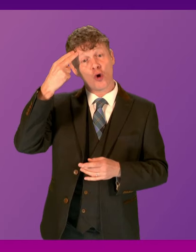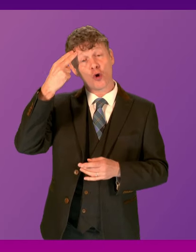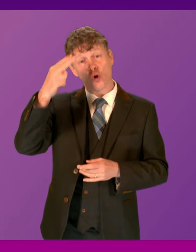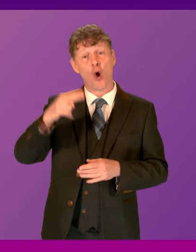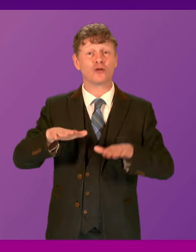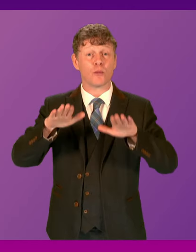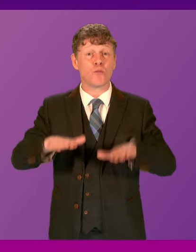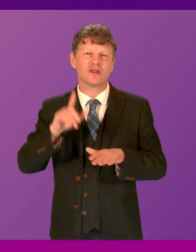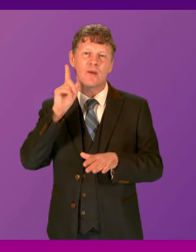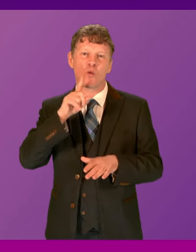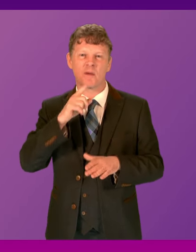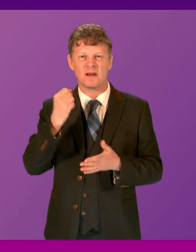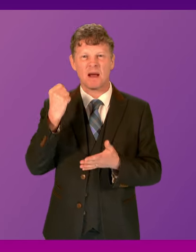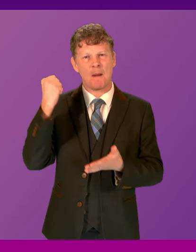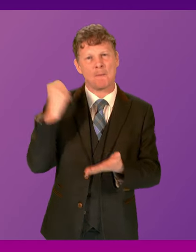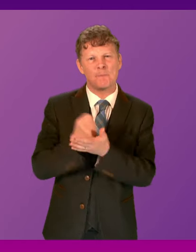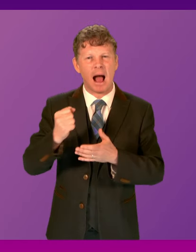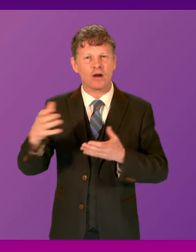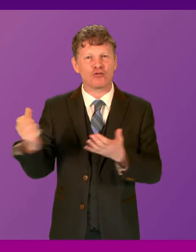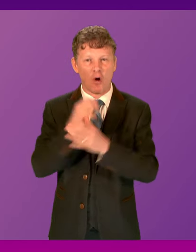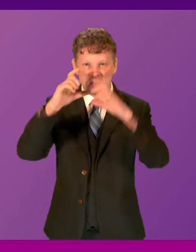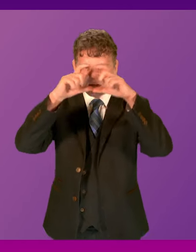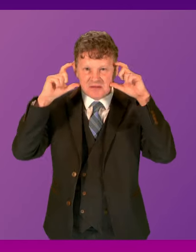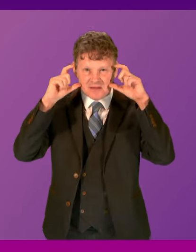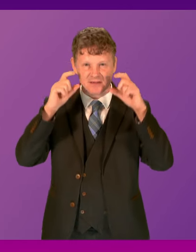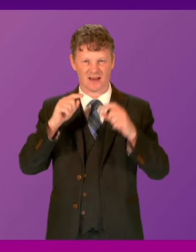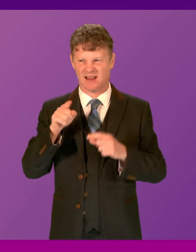The Conservative Party is a party that, from Suella Braverman to Lee Anderson, indulges